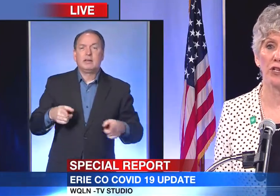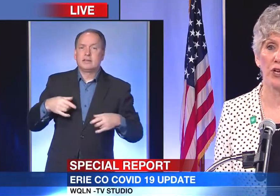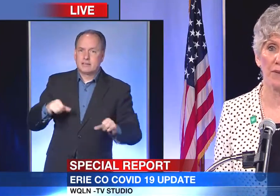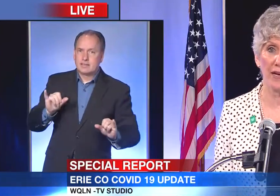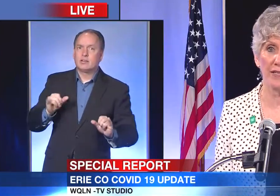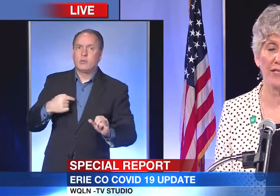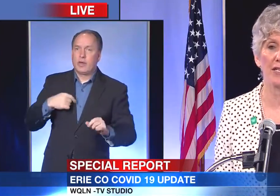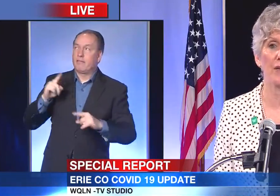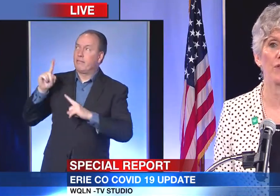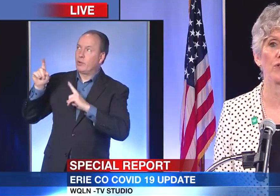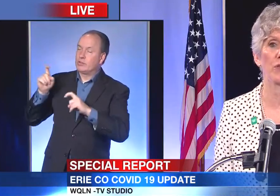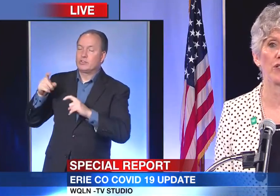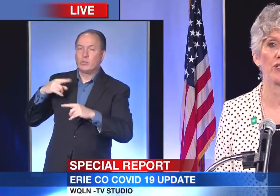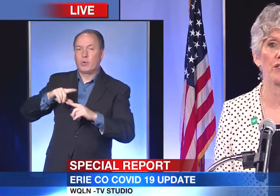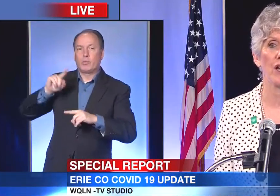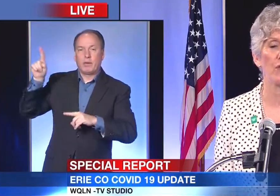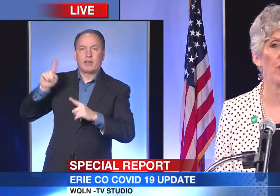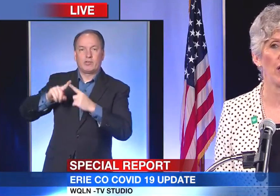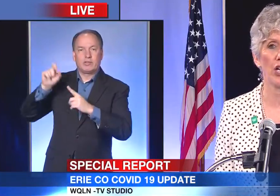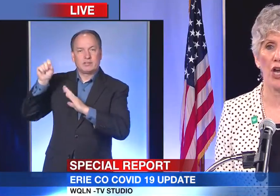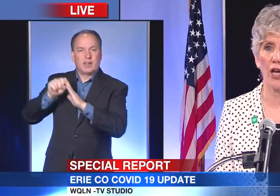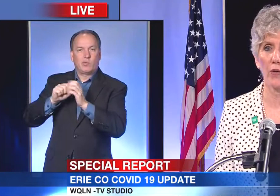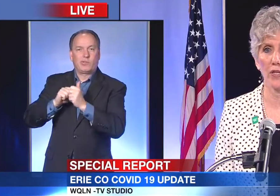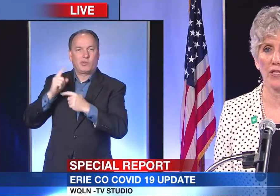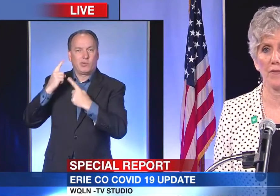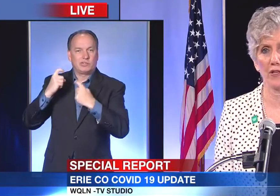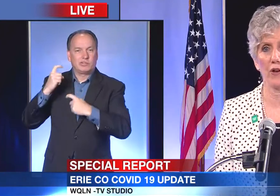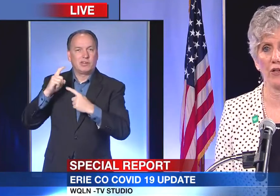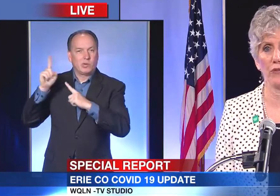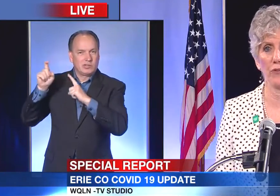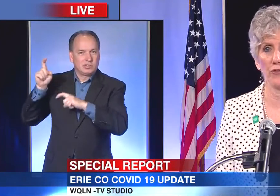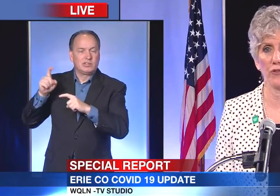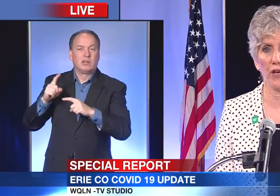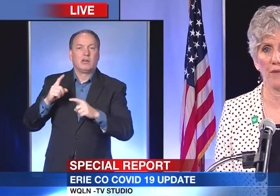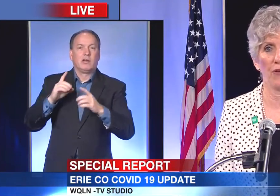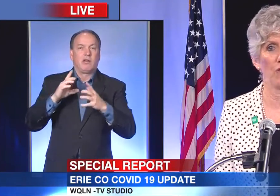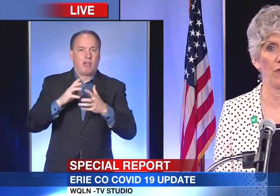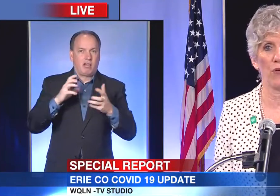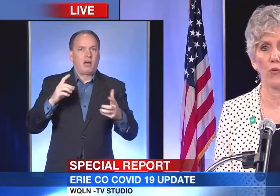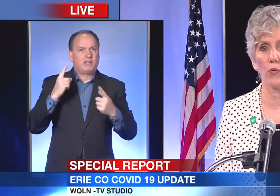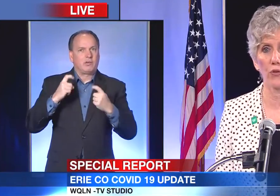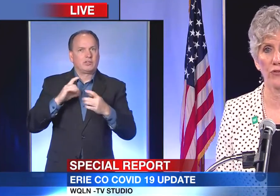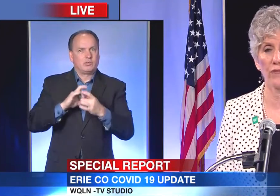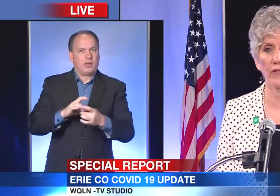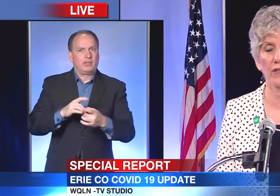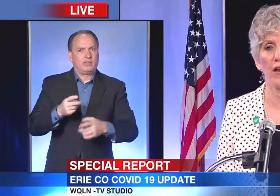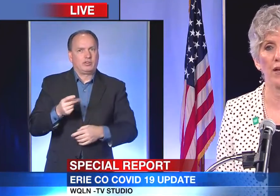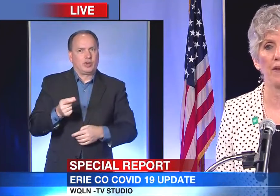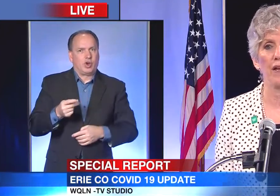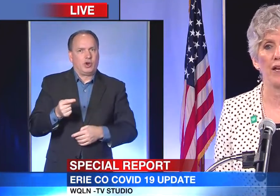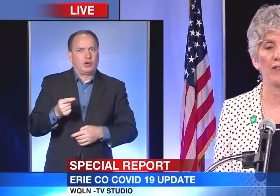BEGINNING, LIKE WHICH ONES ARE ALLOWED AND WHICH ONES ARE NOT. SO WE HAVE SOME QUESTIONS. WE WILL GO BACK TO THE STATE WITH THOSE QUESTIONS. WE HAVE GOTTEN A LOT OF